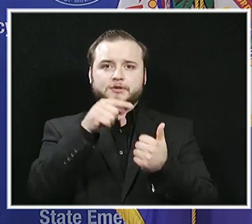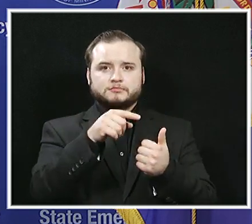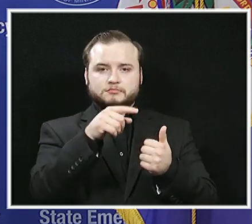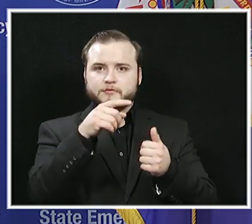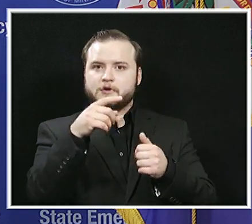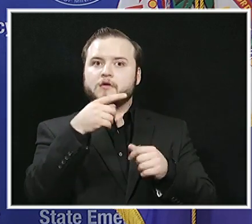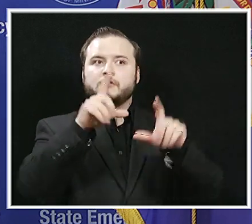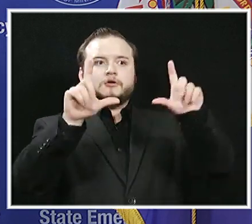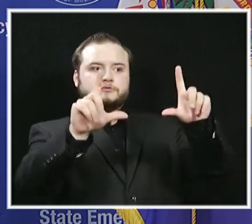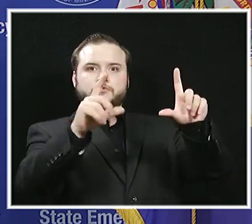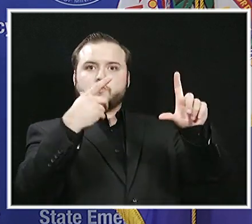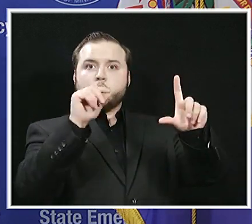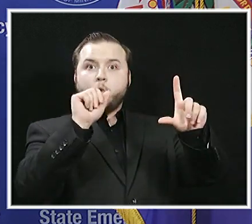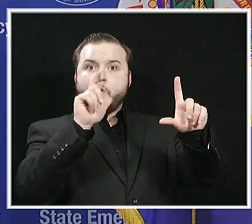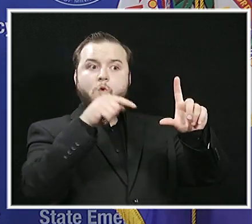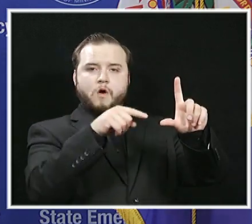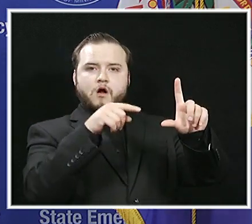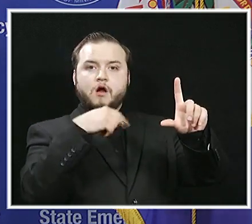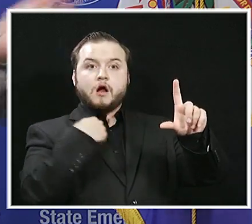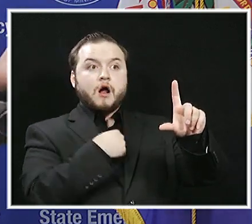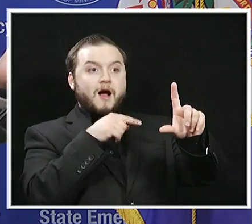≫ Well, that's simply not the case and I have been